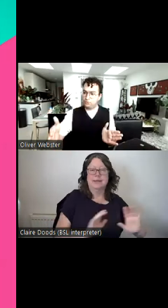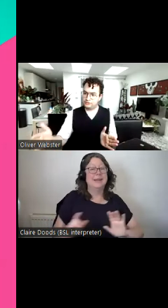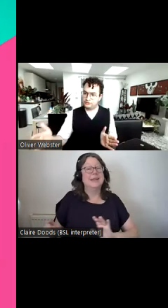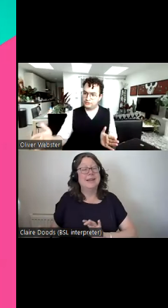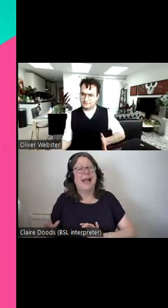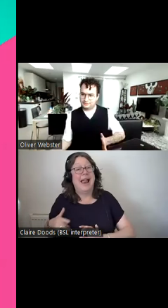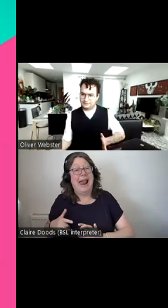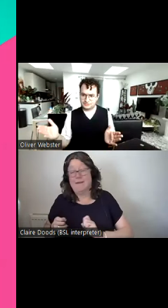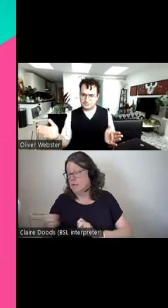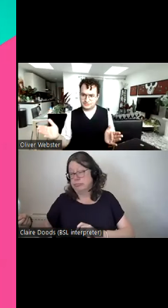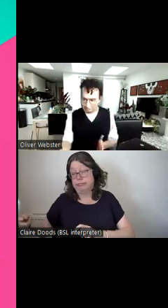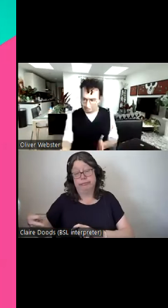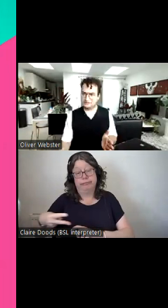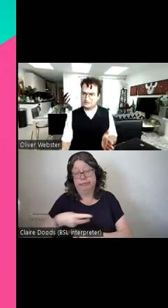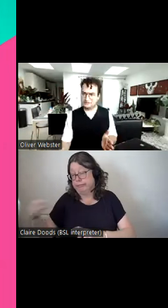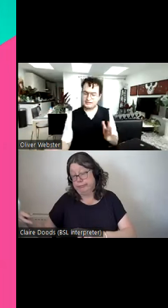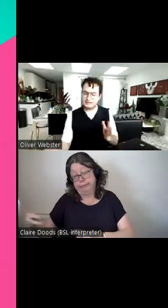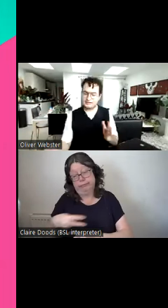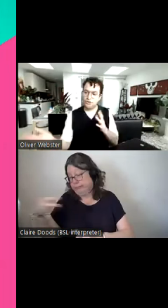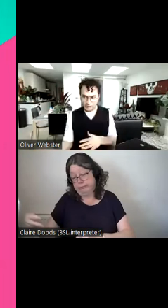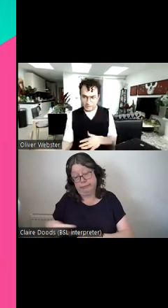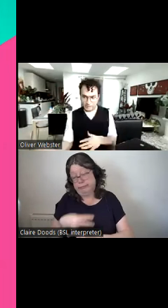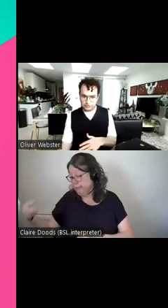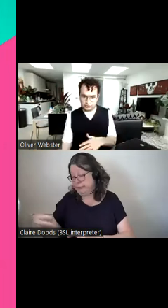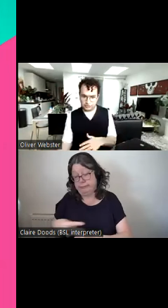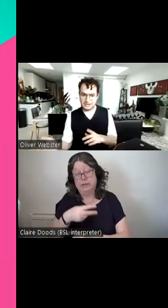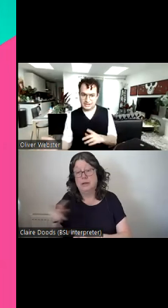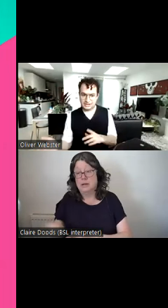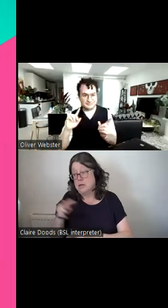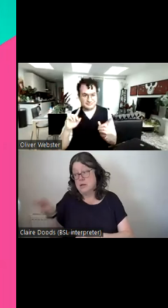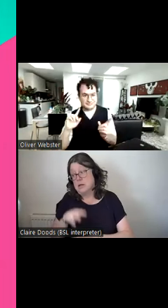when exporting that transcript. They may or may not have time codes.